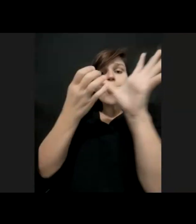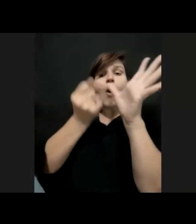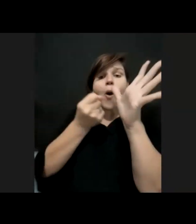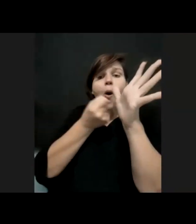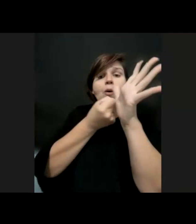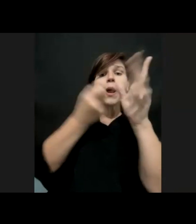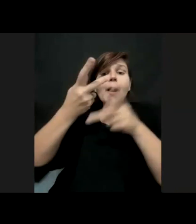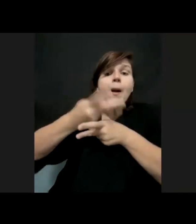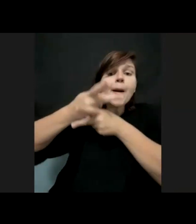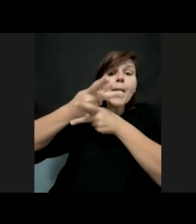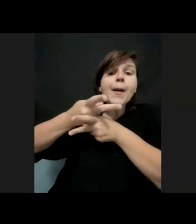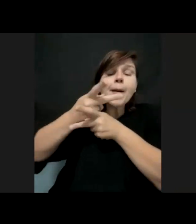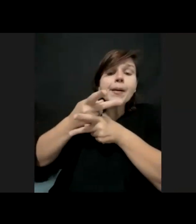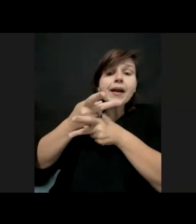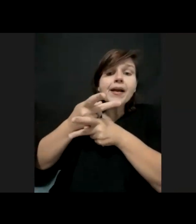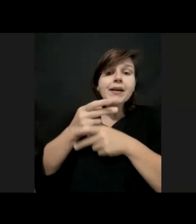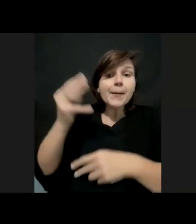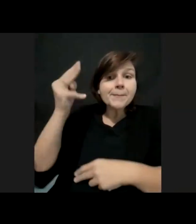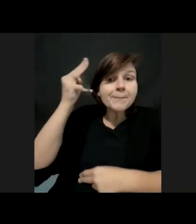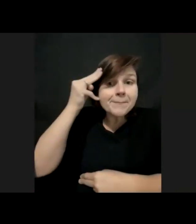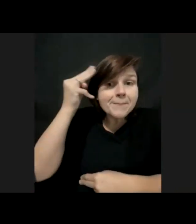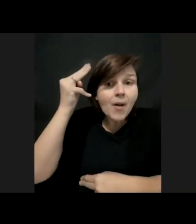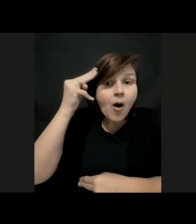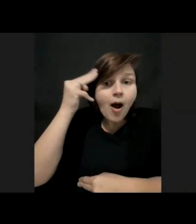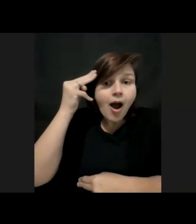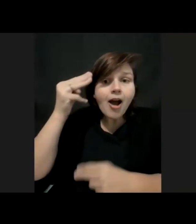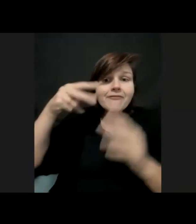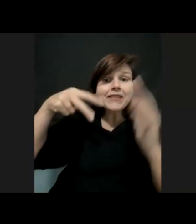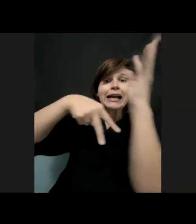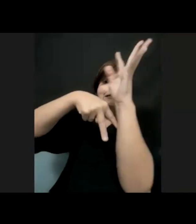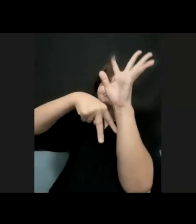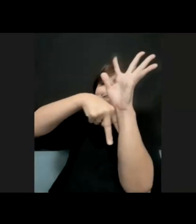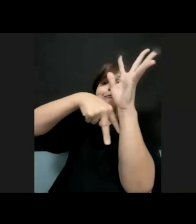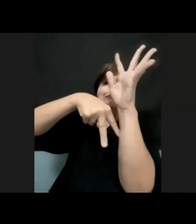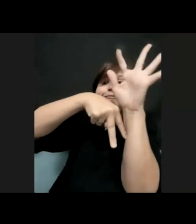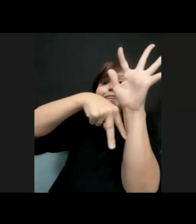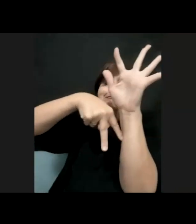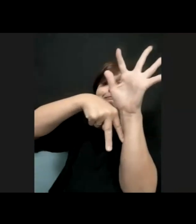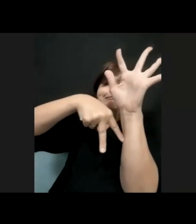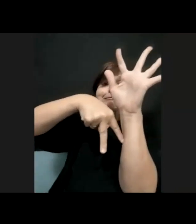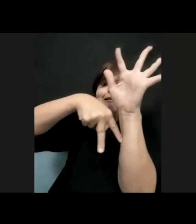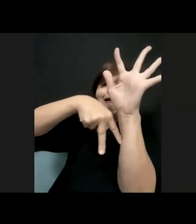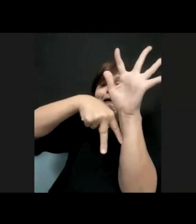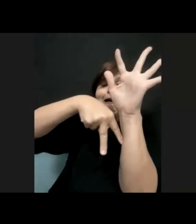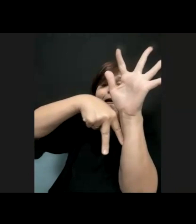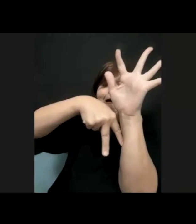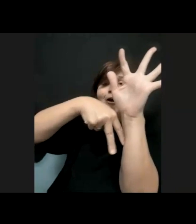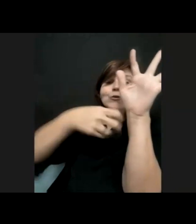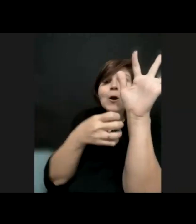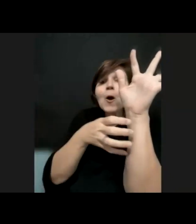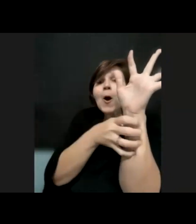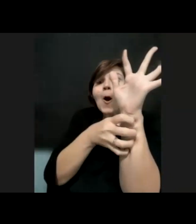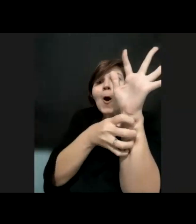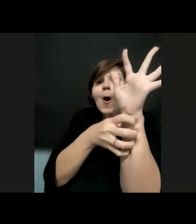Marvin held on to the tree. He held onto the tree really tightly. It moved from side to side!